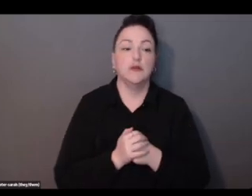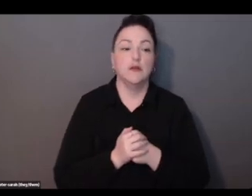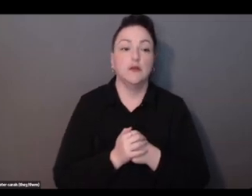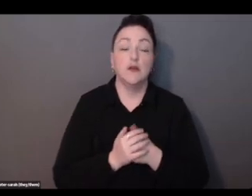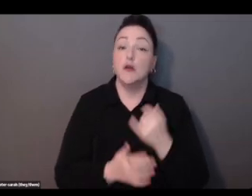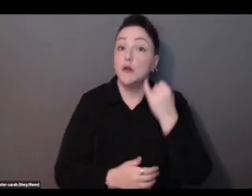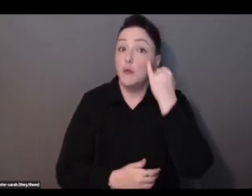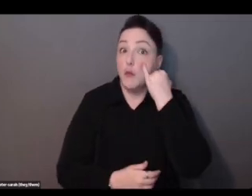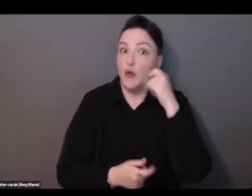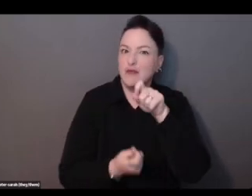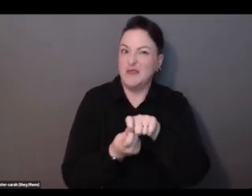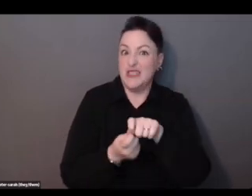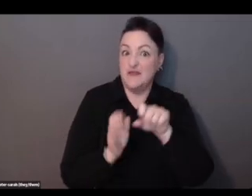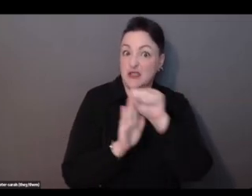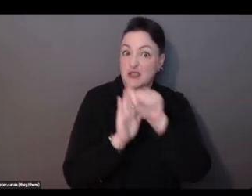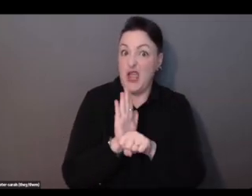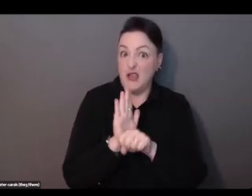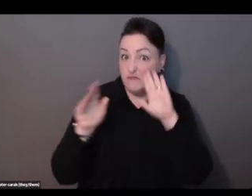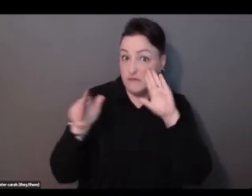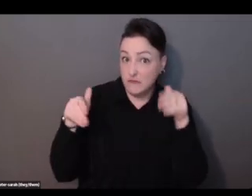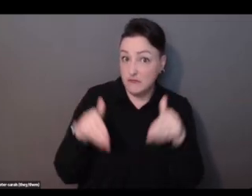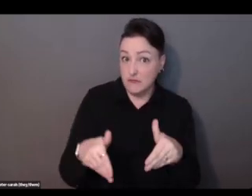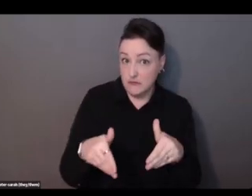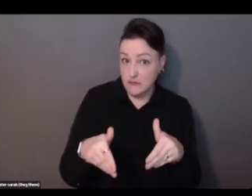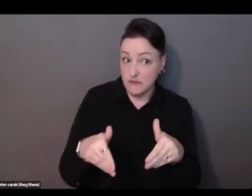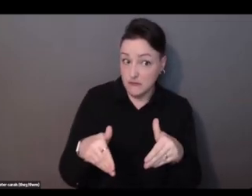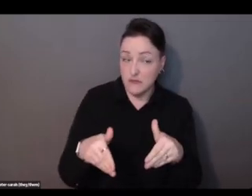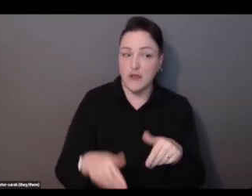there's a drop down menu at the top called State select.